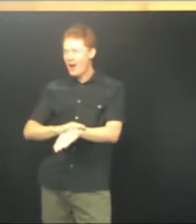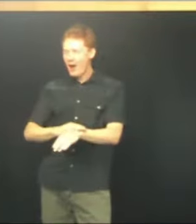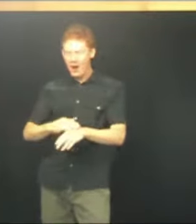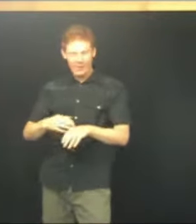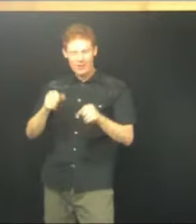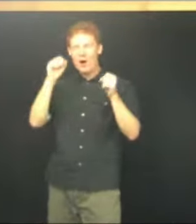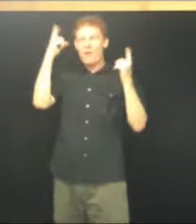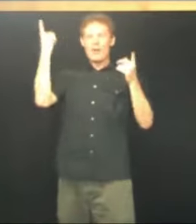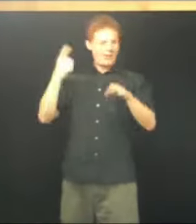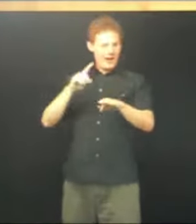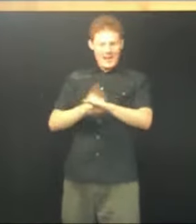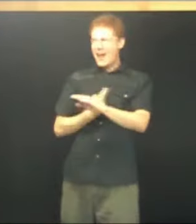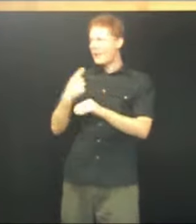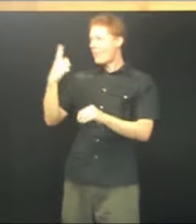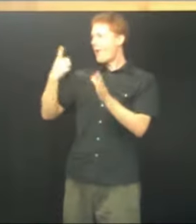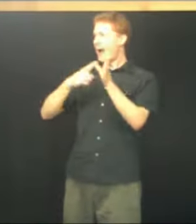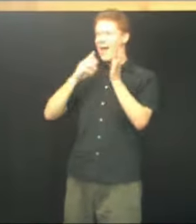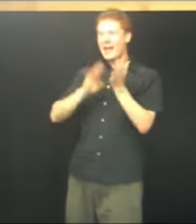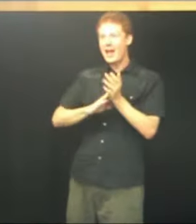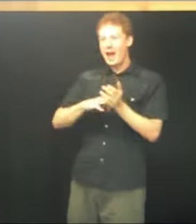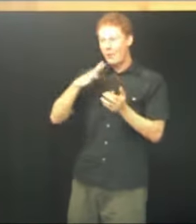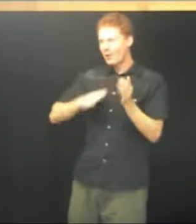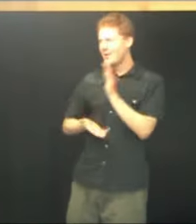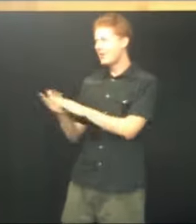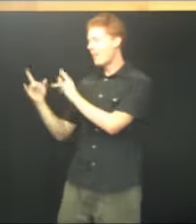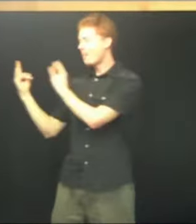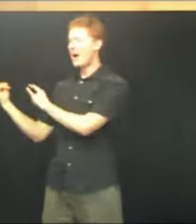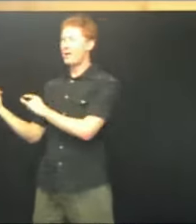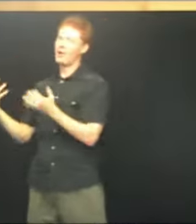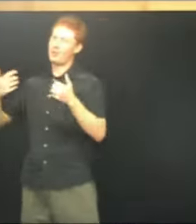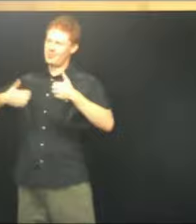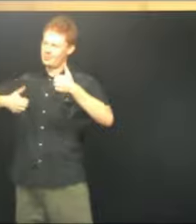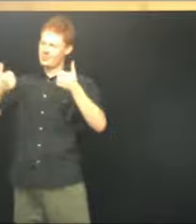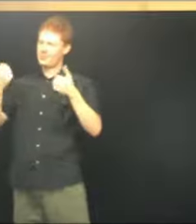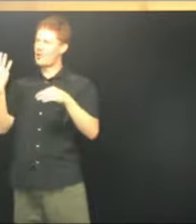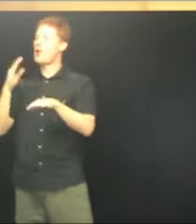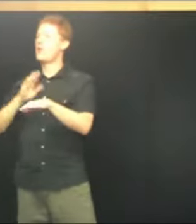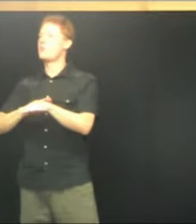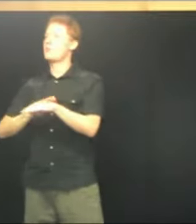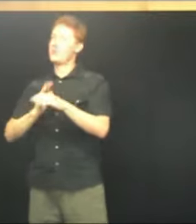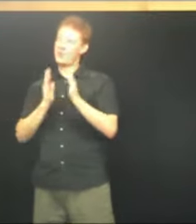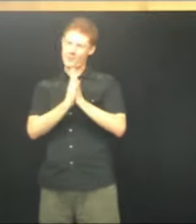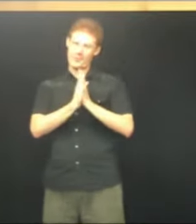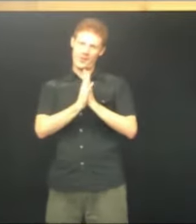and then you realise it's late, maybe 1am! I need to go to bed. This is good! Why?